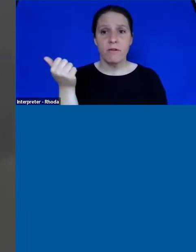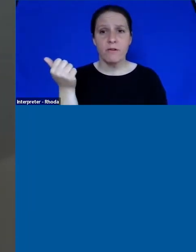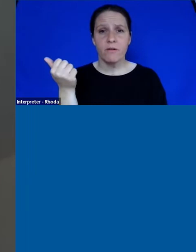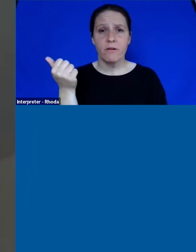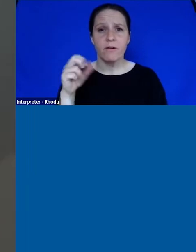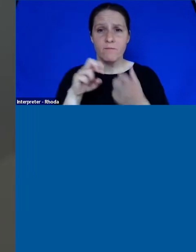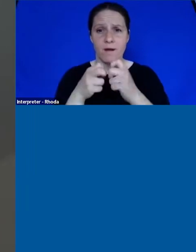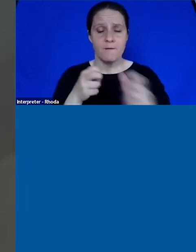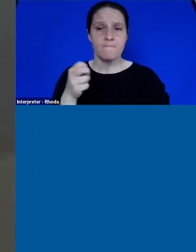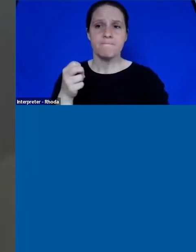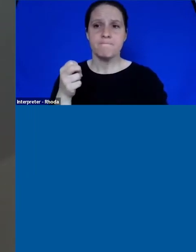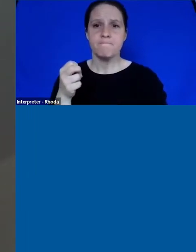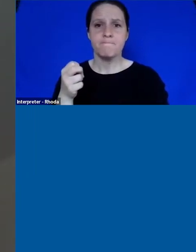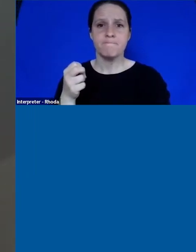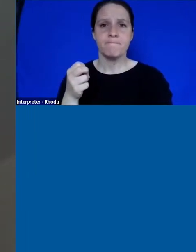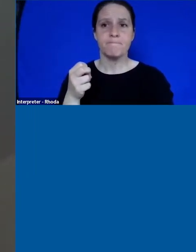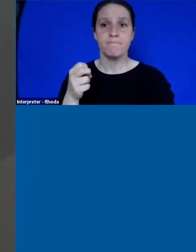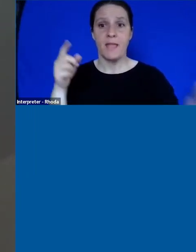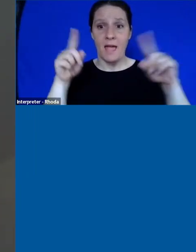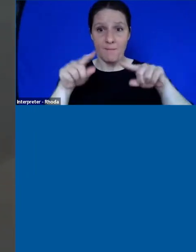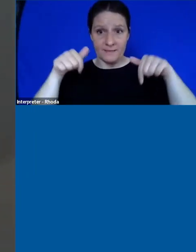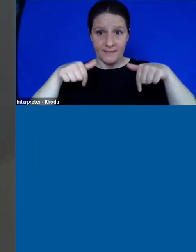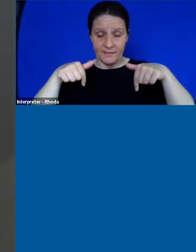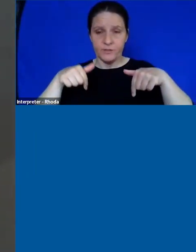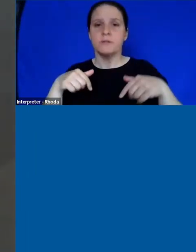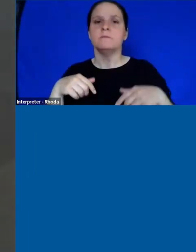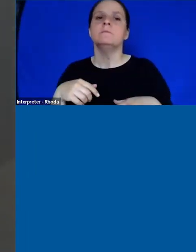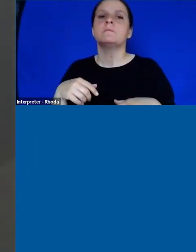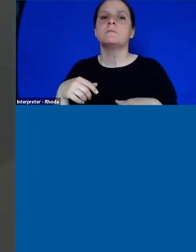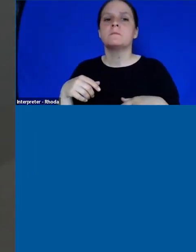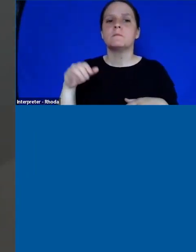that we had here in the Bay Area was that Instacart went on strike